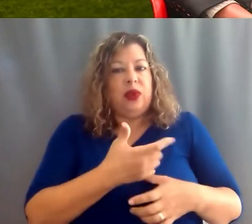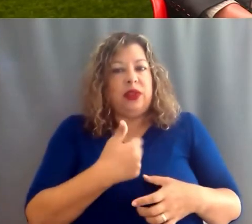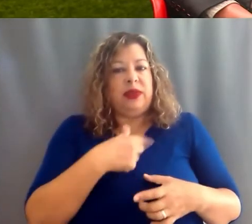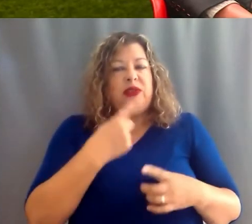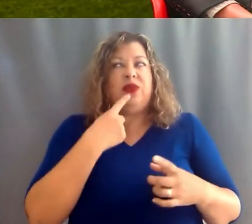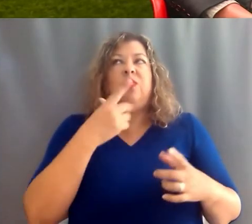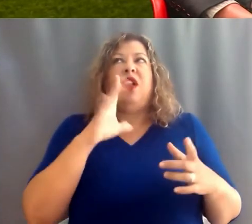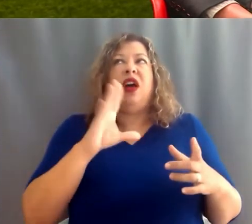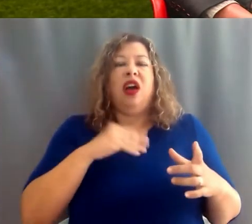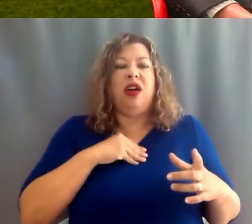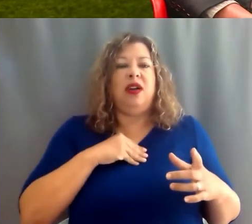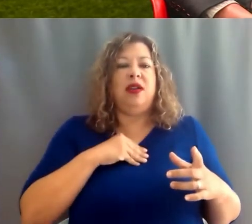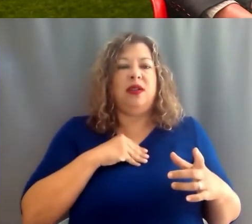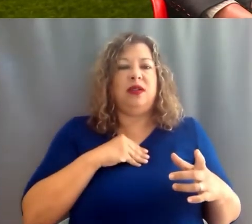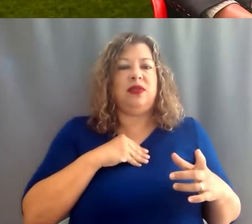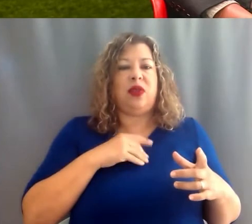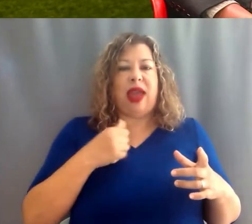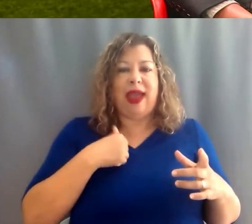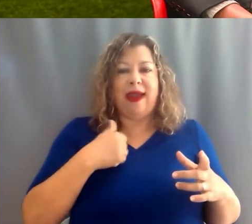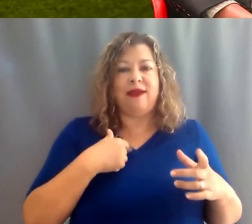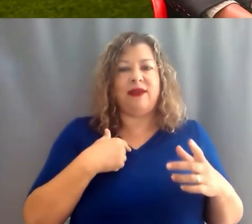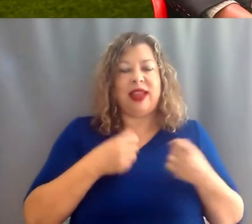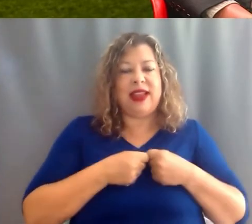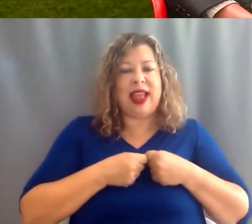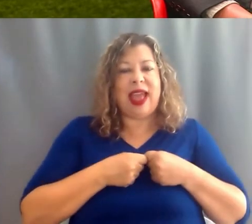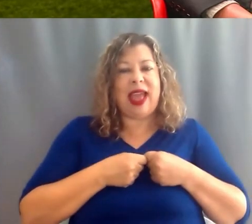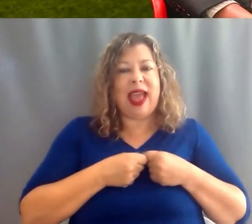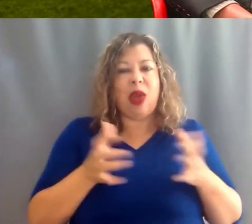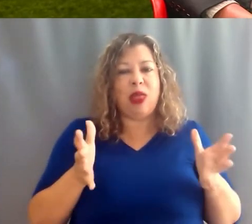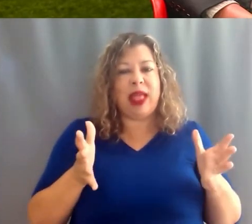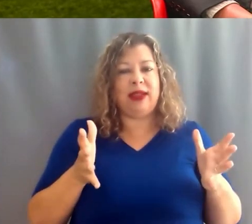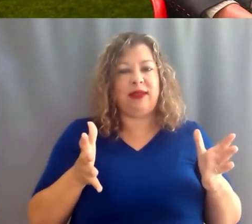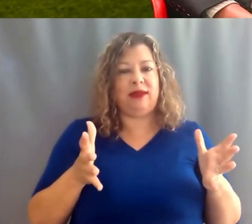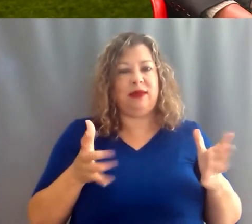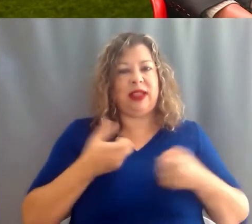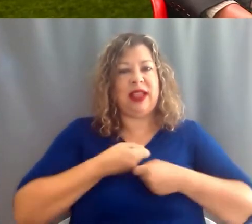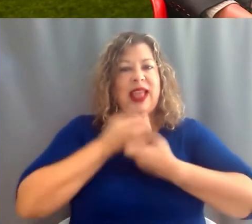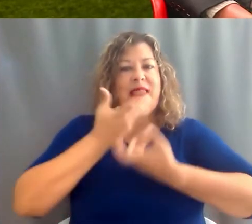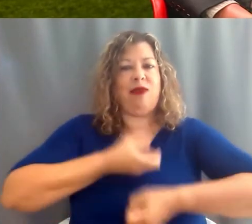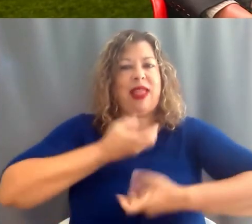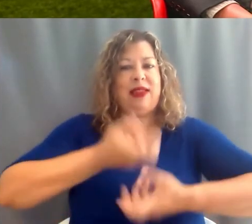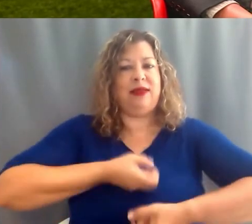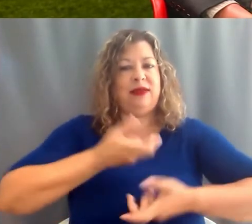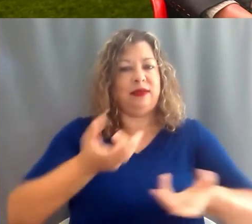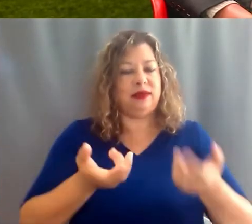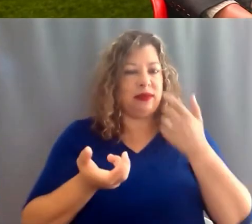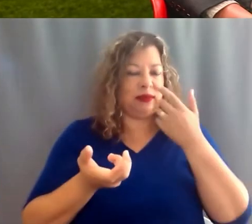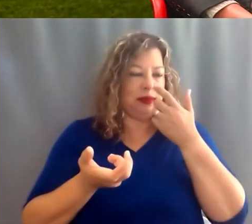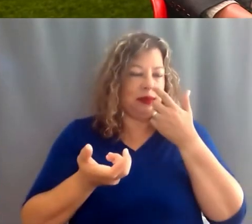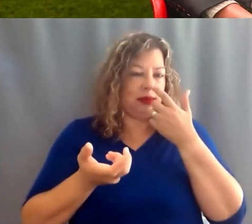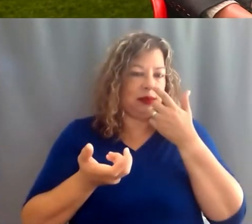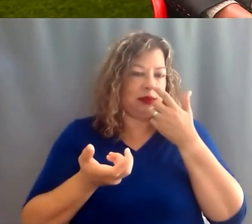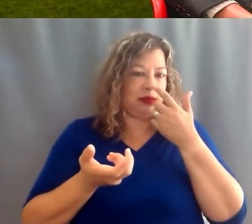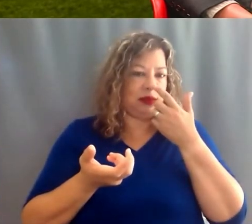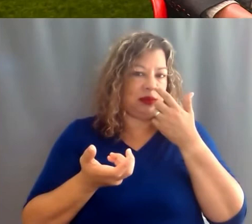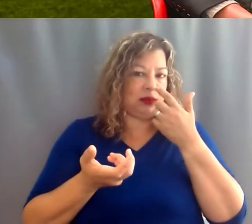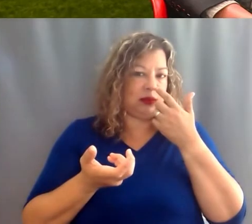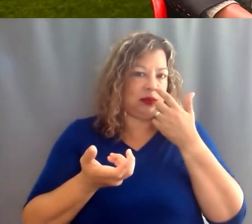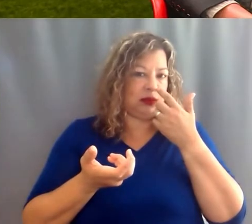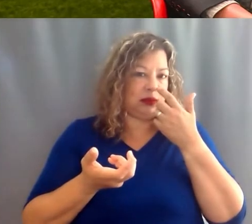wouldn't have otherwise. And you were talking before about, you know, admiring